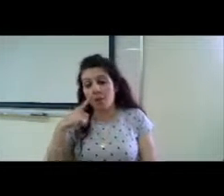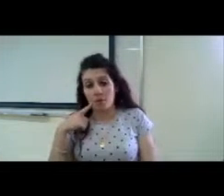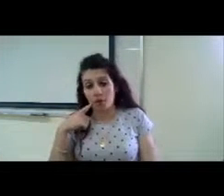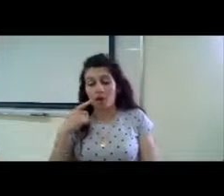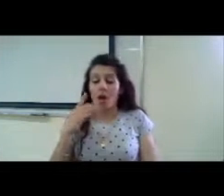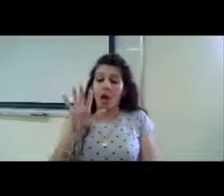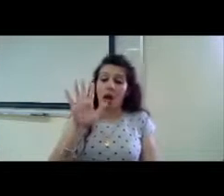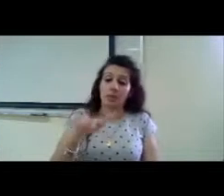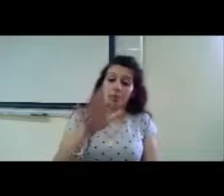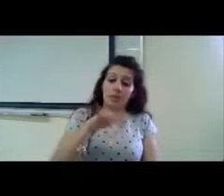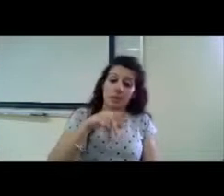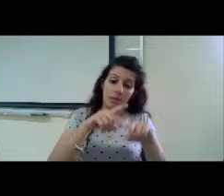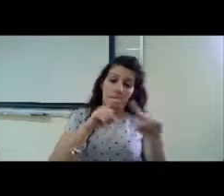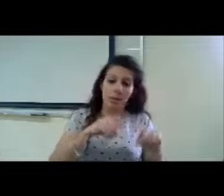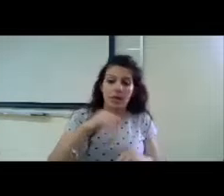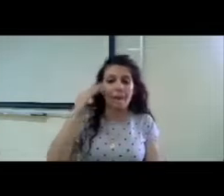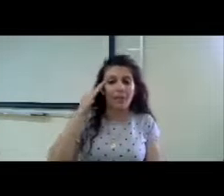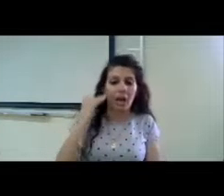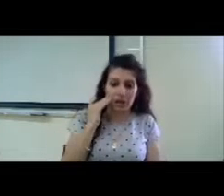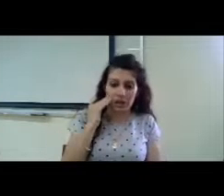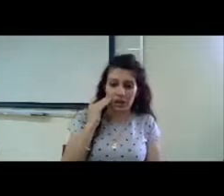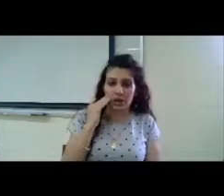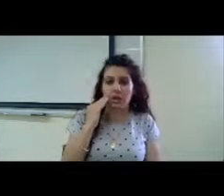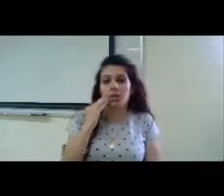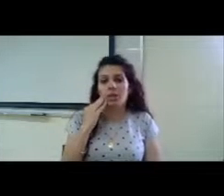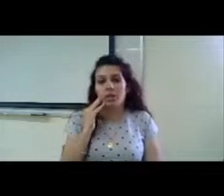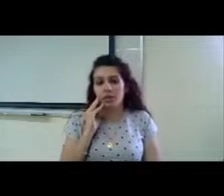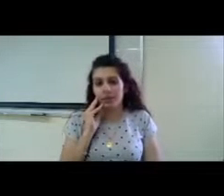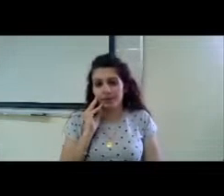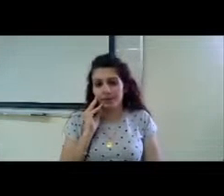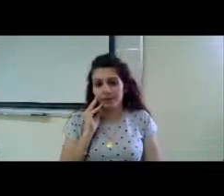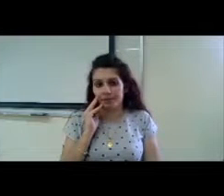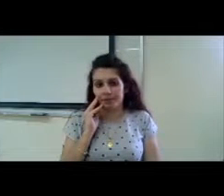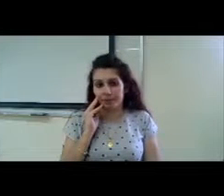had a small smartphone but not necessarily the most accessible for the